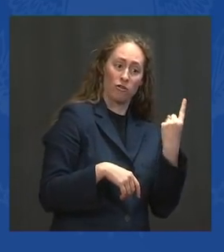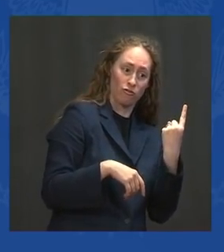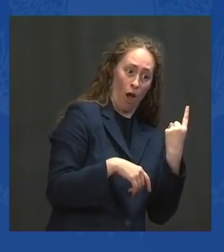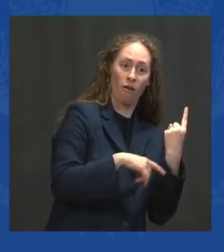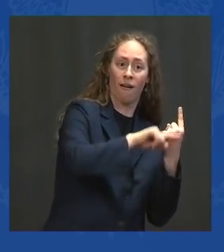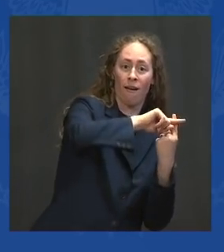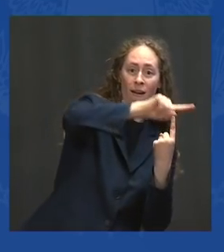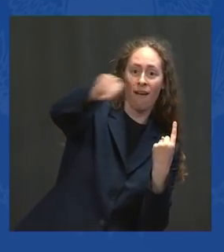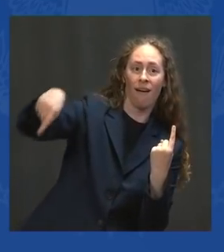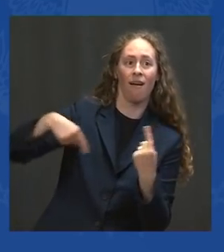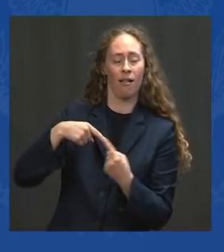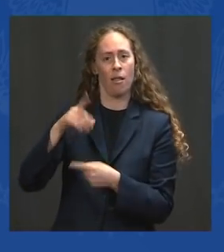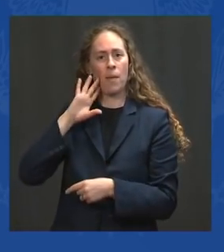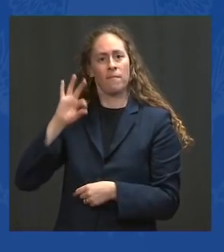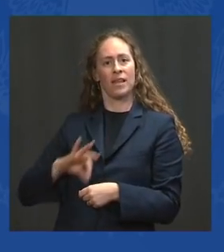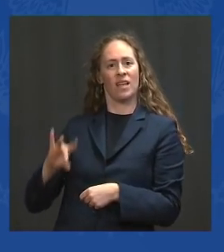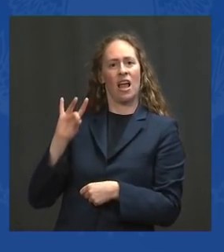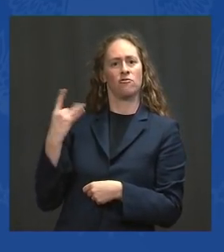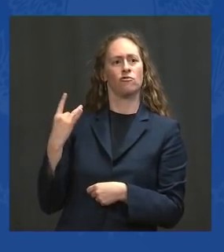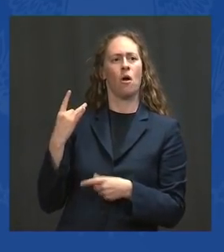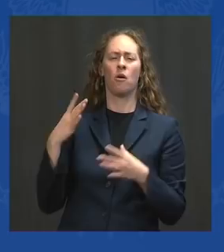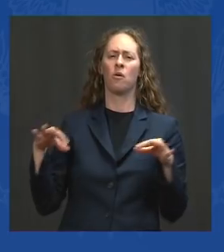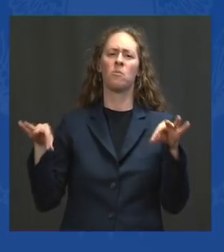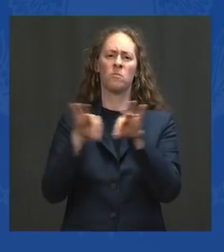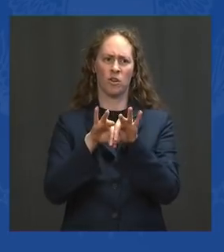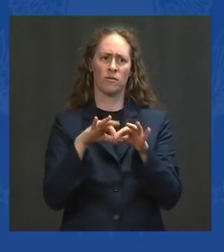and your budget all lead to the same place.